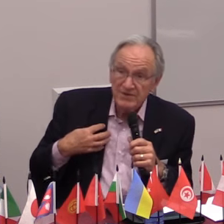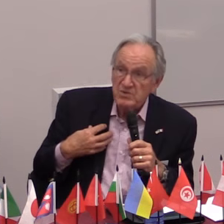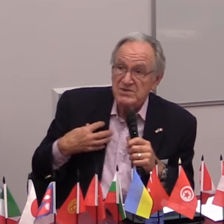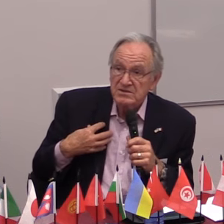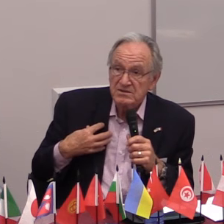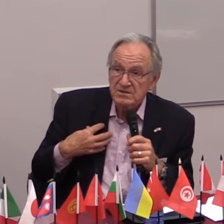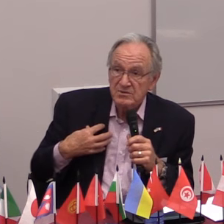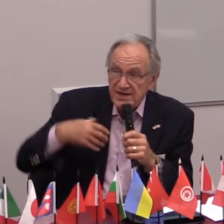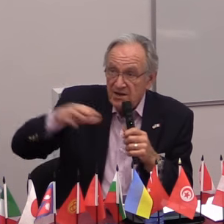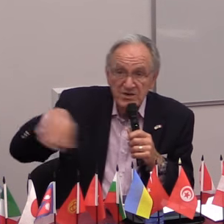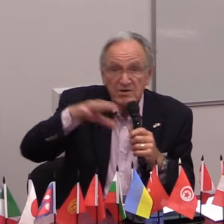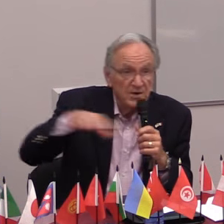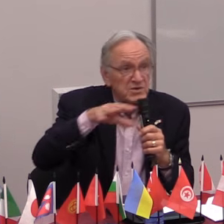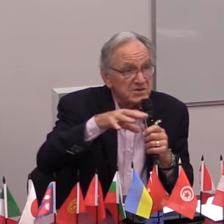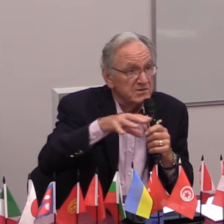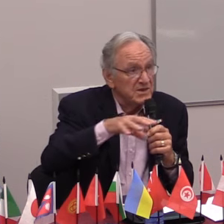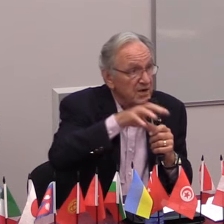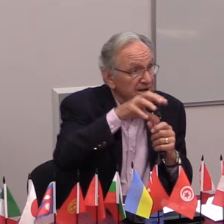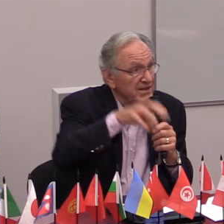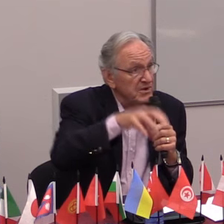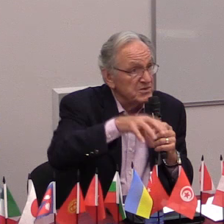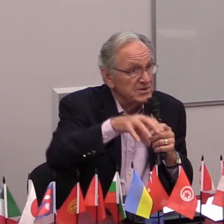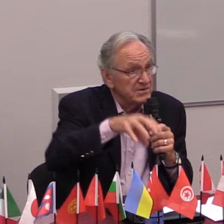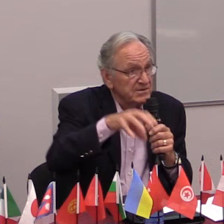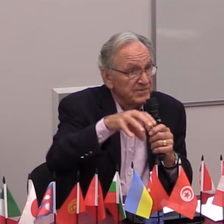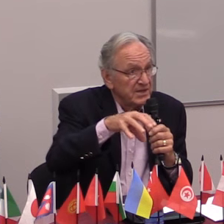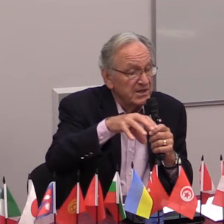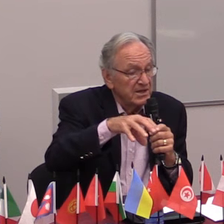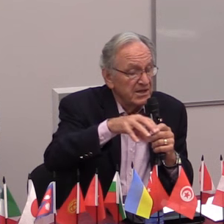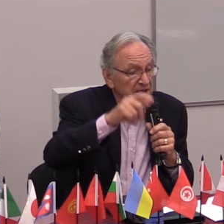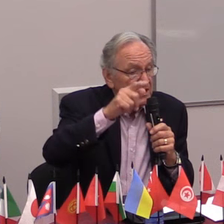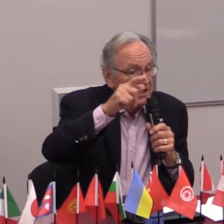the votes, we counted our votes, we thought we had the votes.